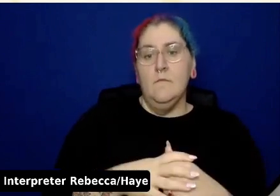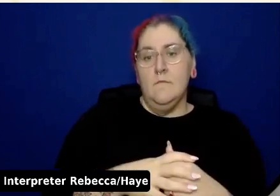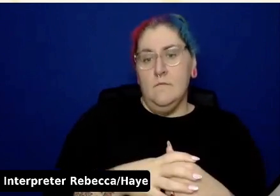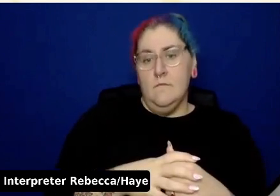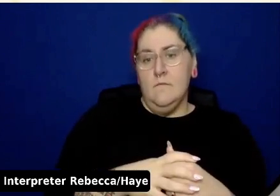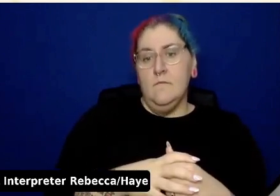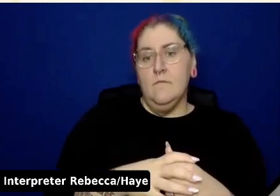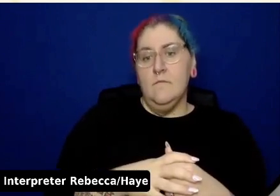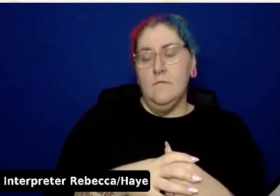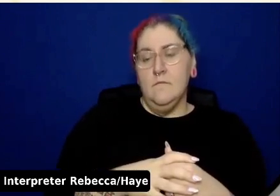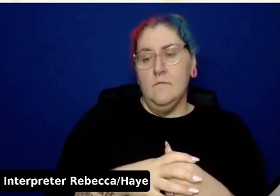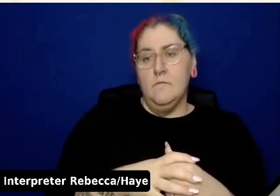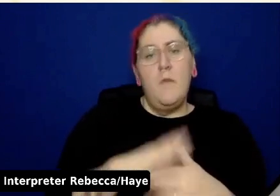until I started the screen reader.